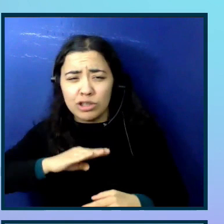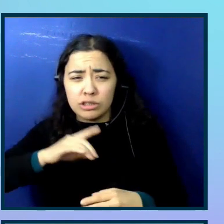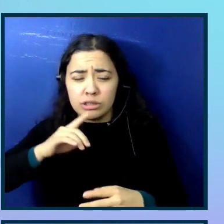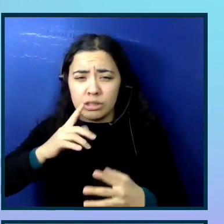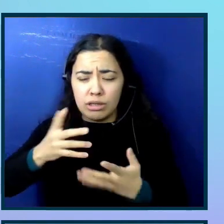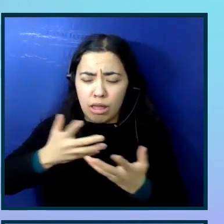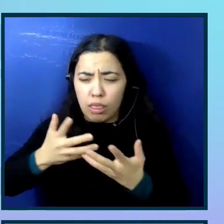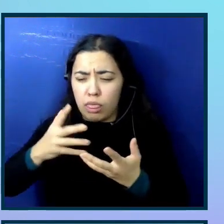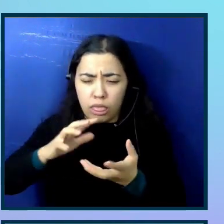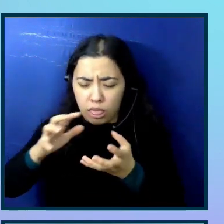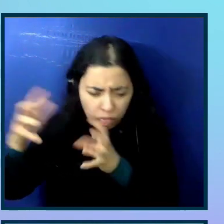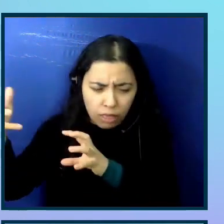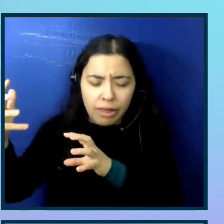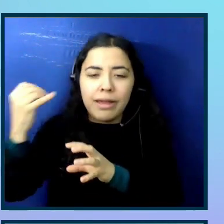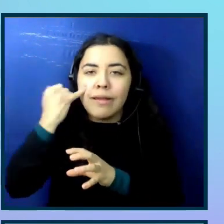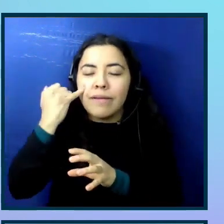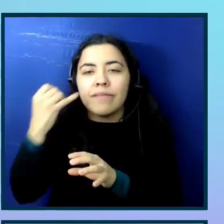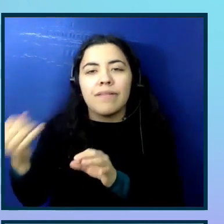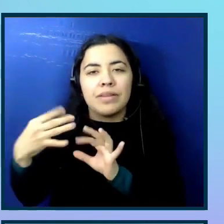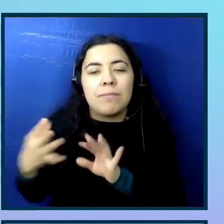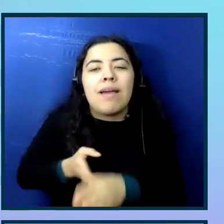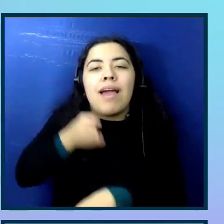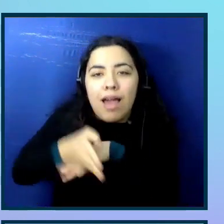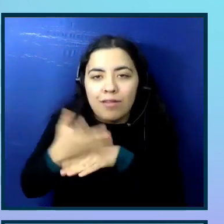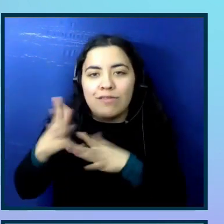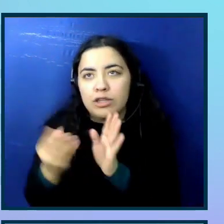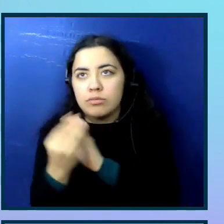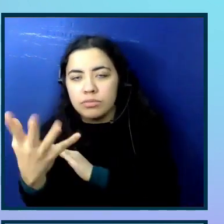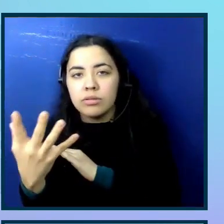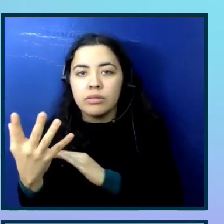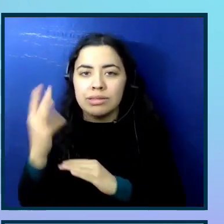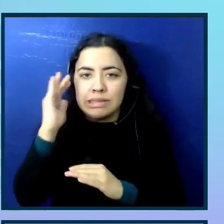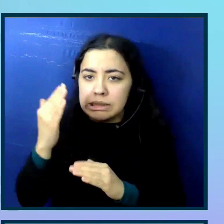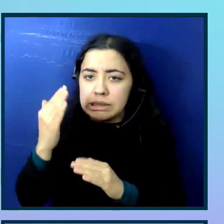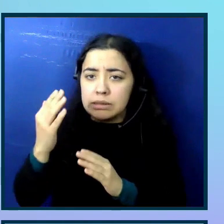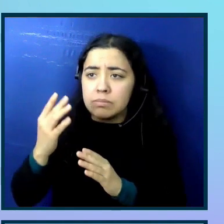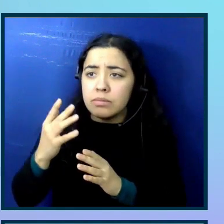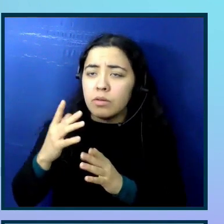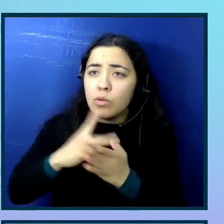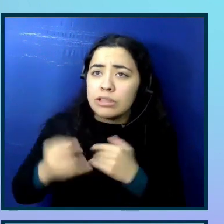when that feedback comes after, it's perceived that the project is over and the team is already move on something else.